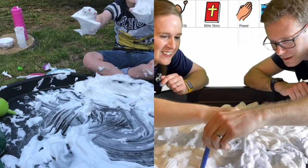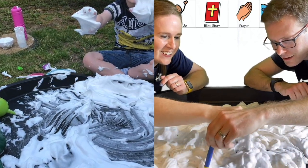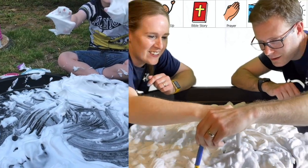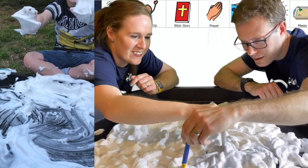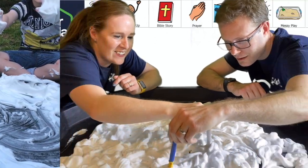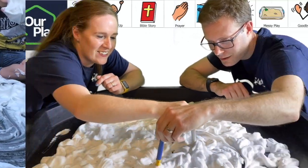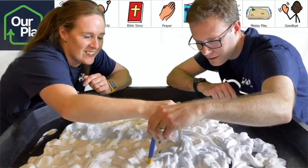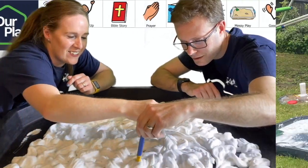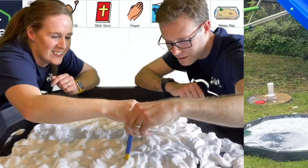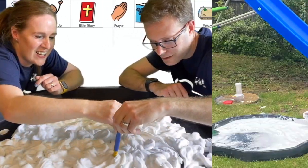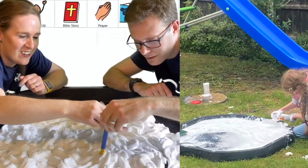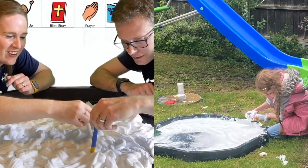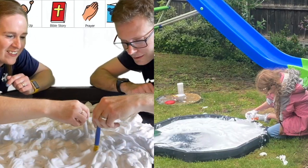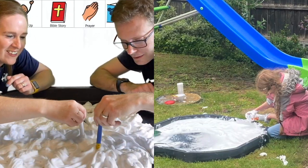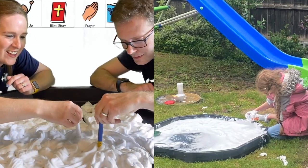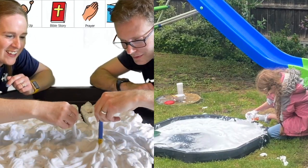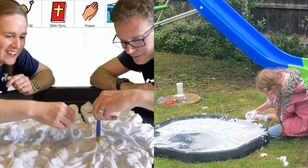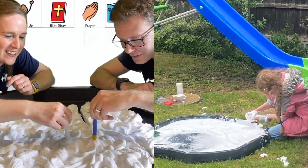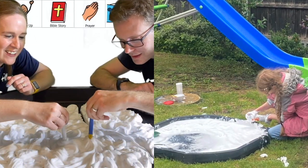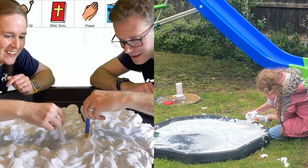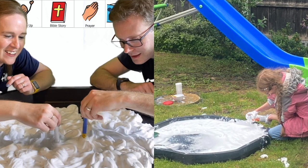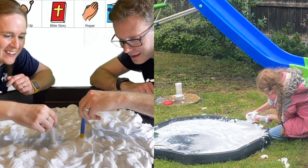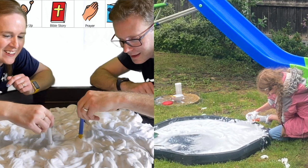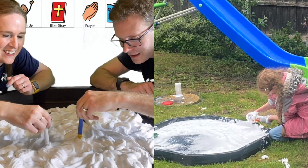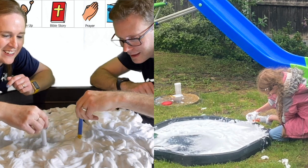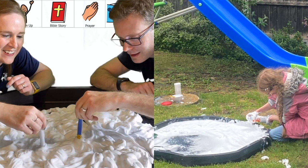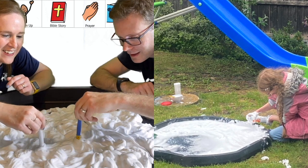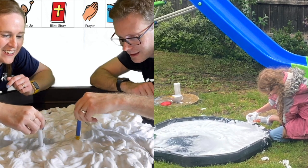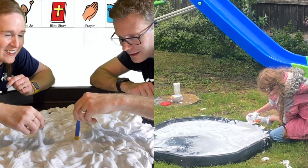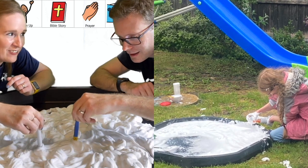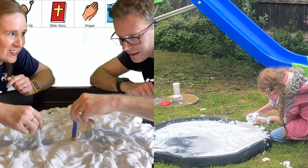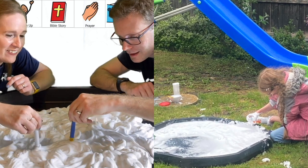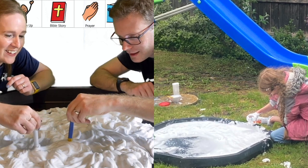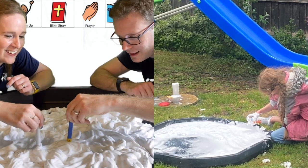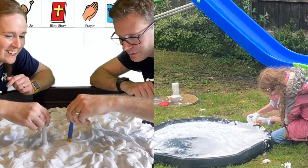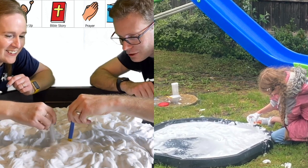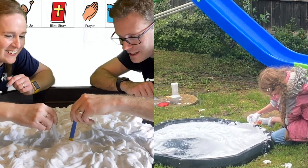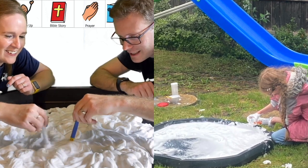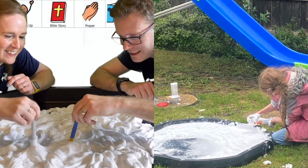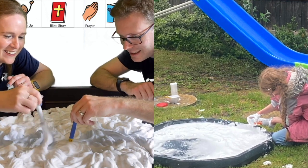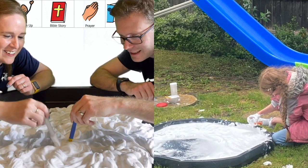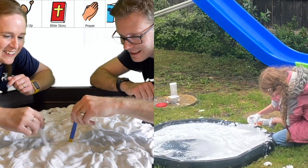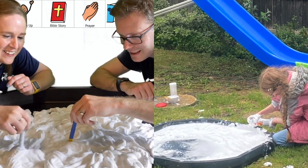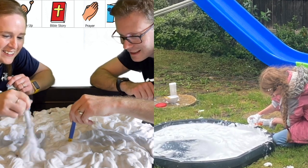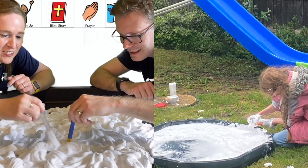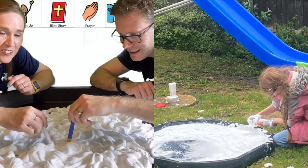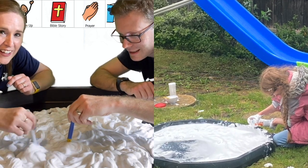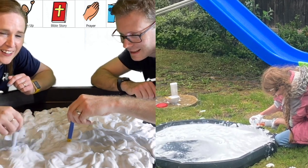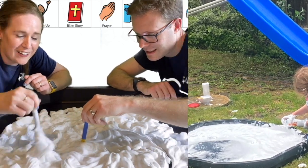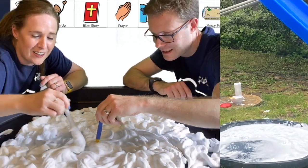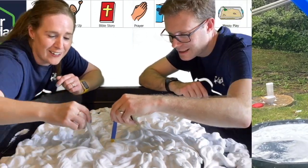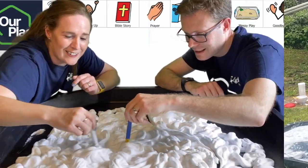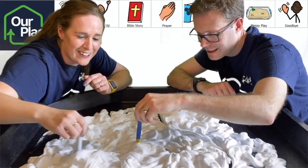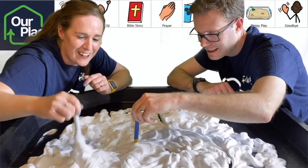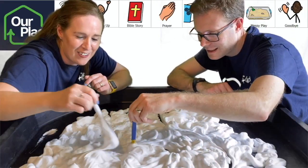it's getting quite thick you following trying it's all getting gunked up